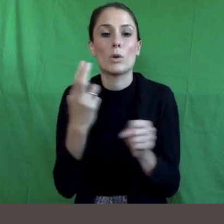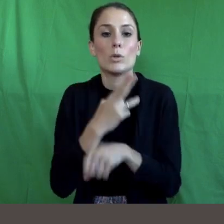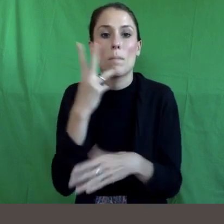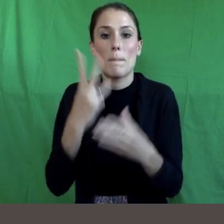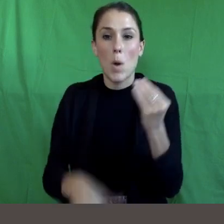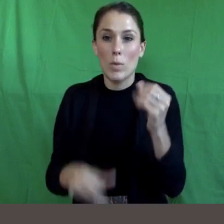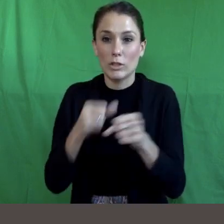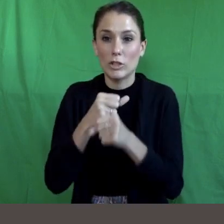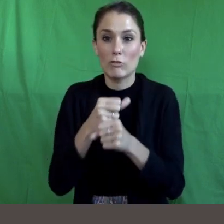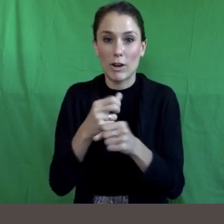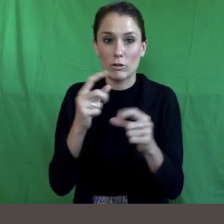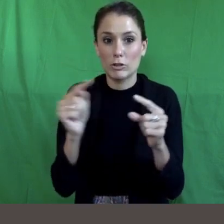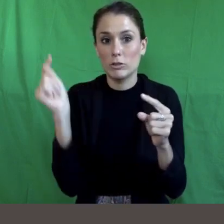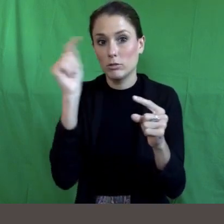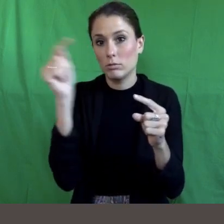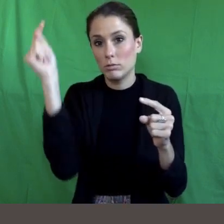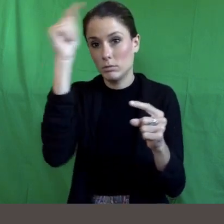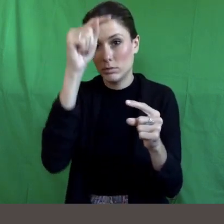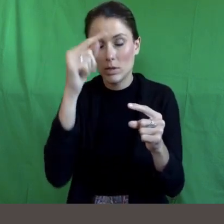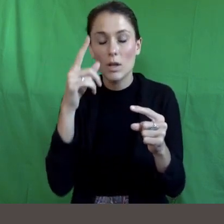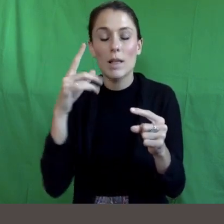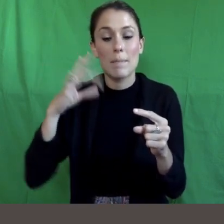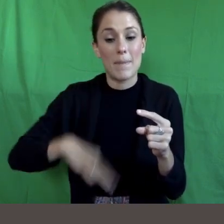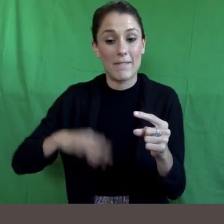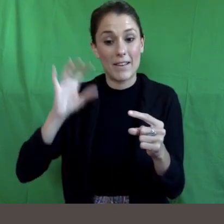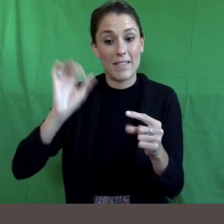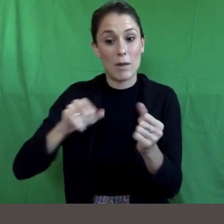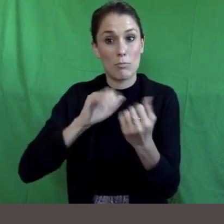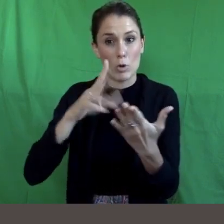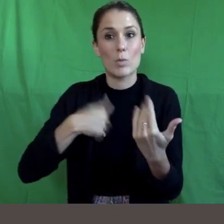What if we want to use both of the generators above, though? We discussed the benefit to this approach.